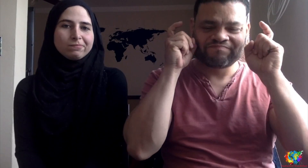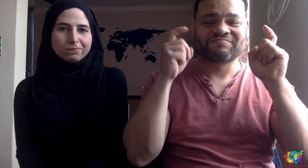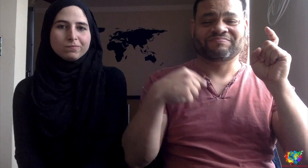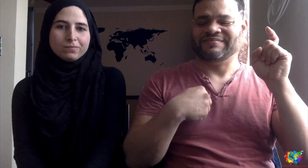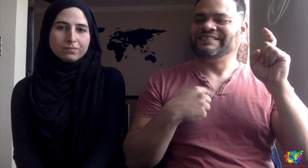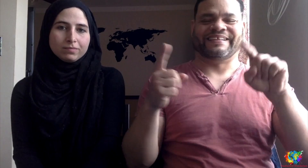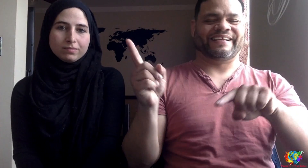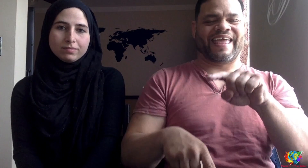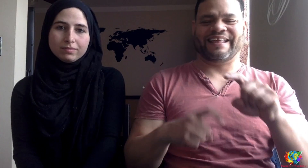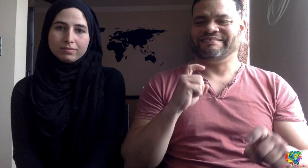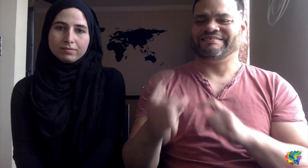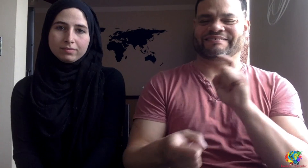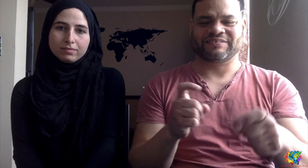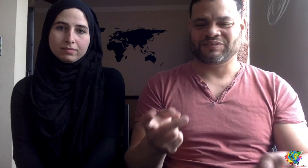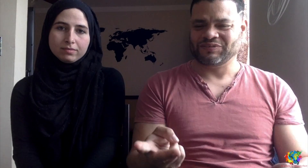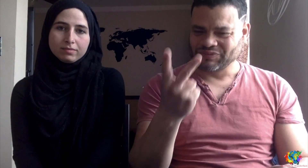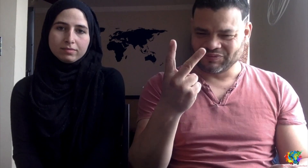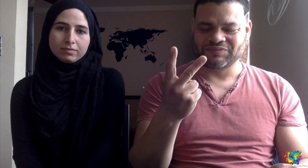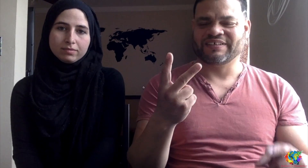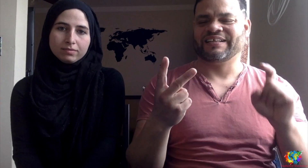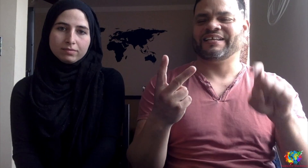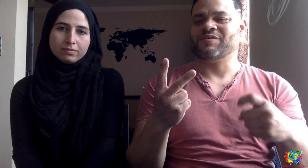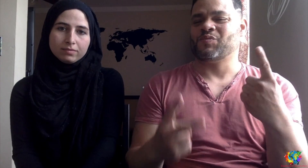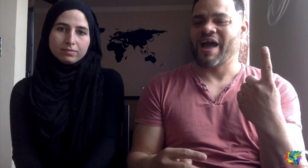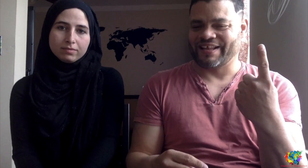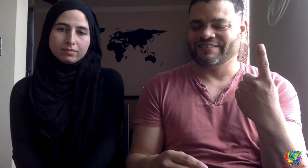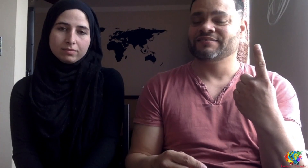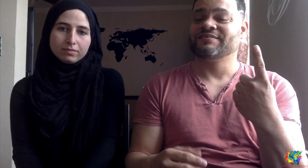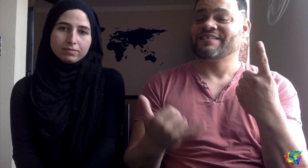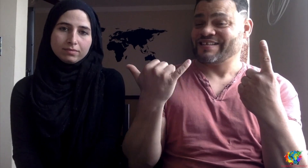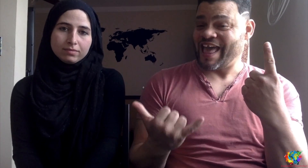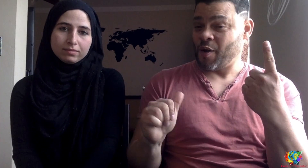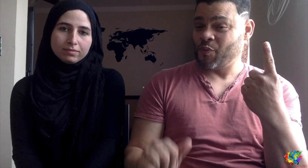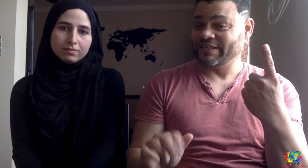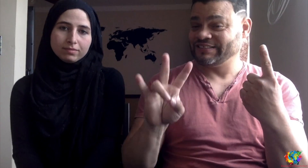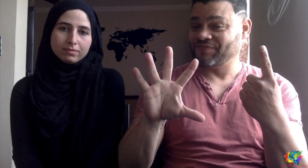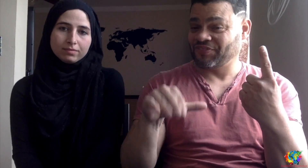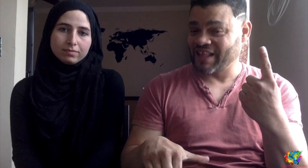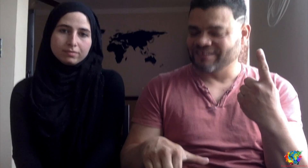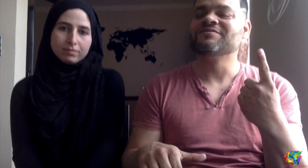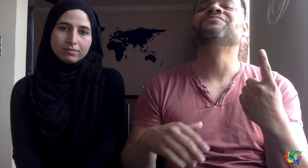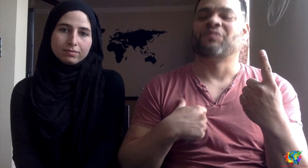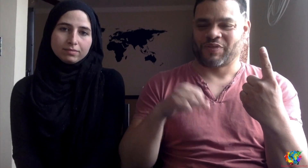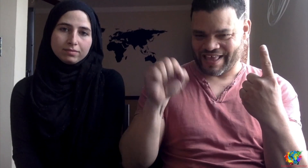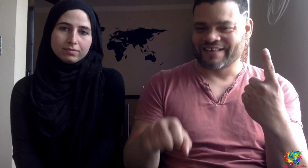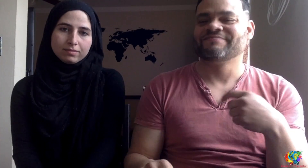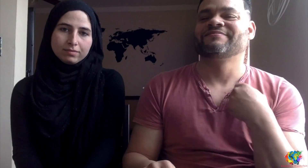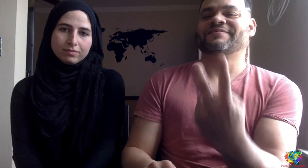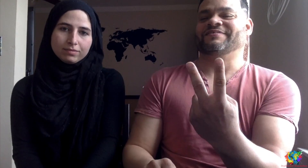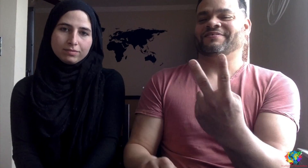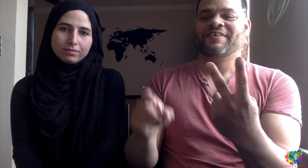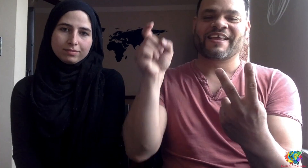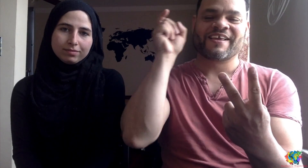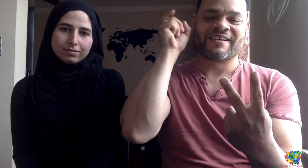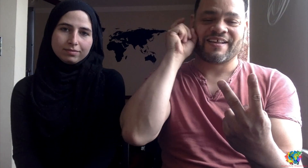Gregory: I can't give them two, only one. Now with $75,000, I can give them two hearing aids